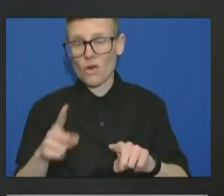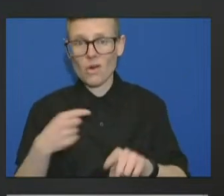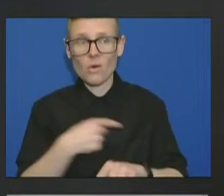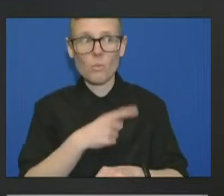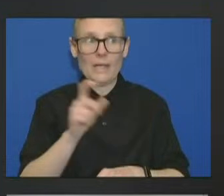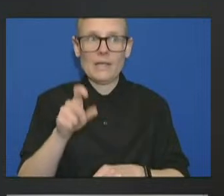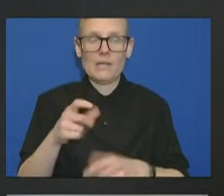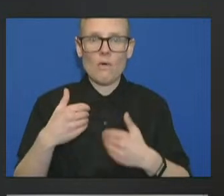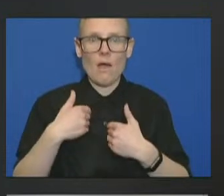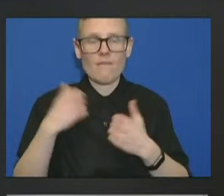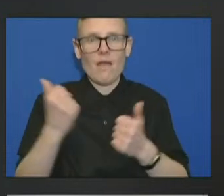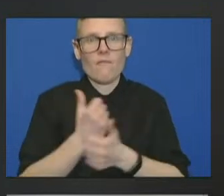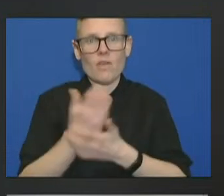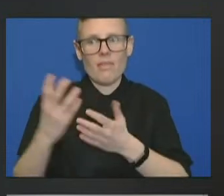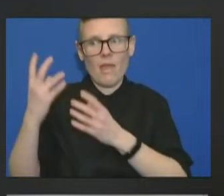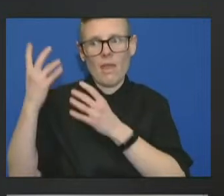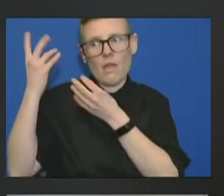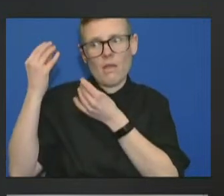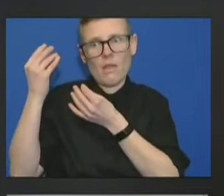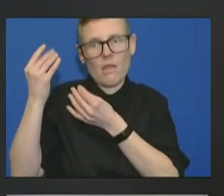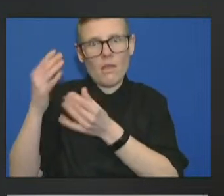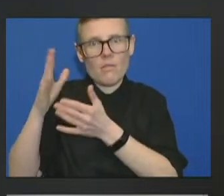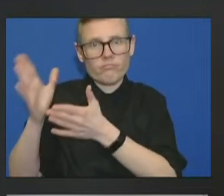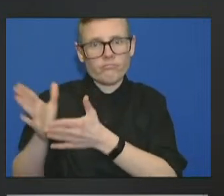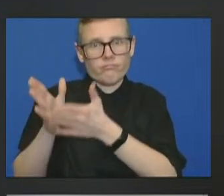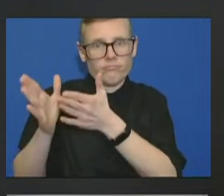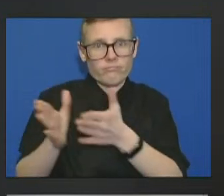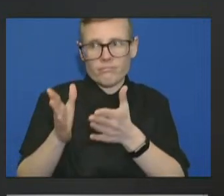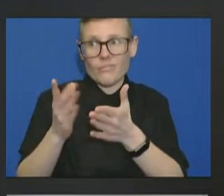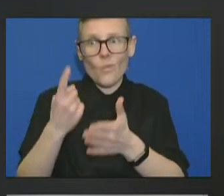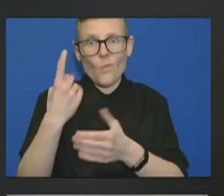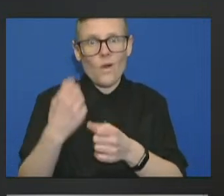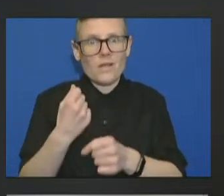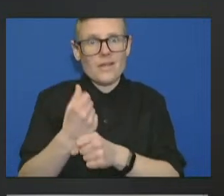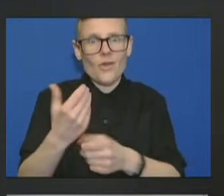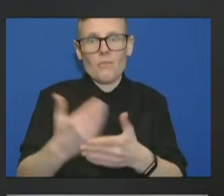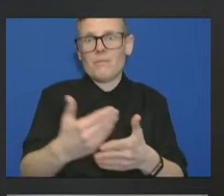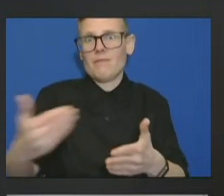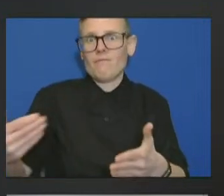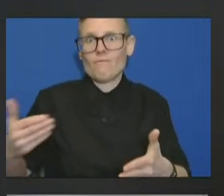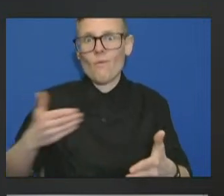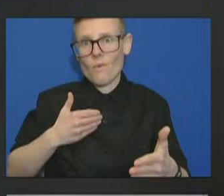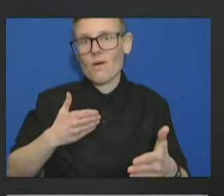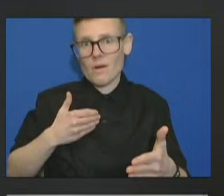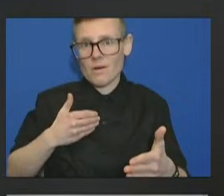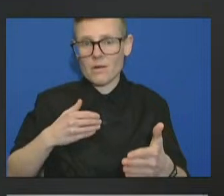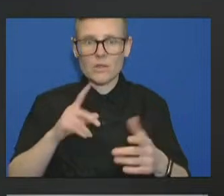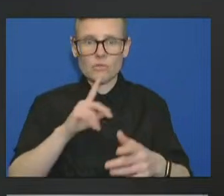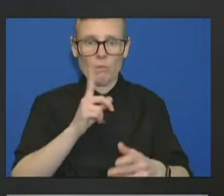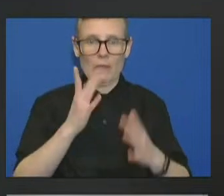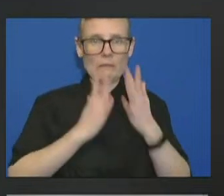have our ducks in a row for any changes that might occur, we really need to have those things